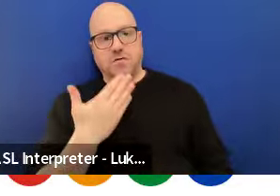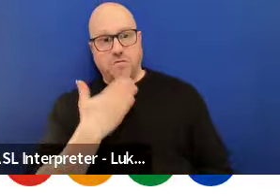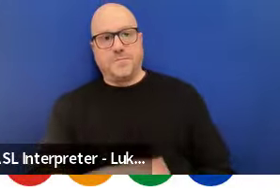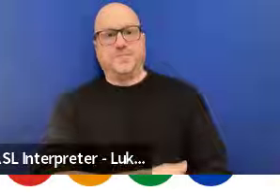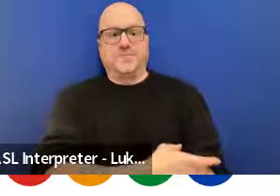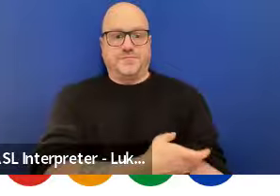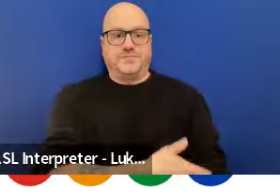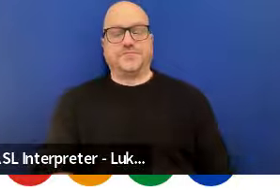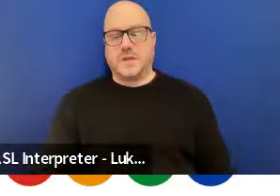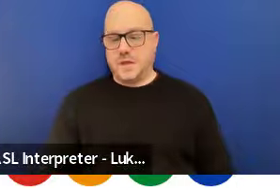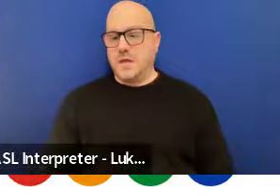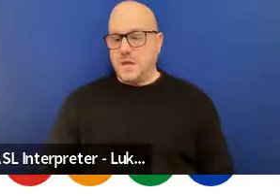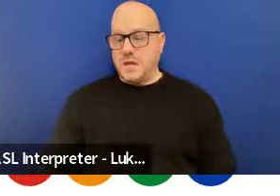SCHOOL DIPLOMA. THIS IS IMPORTANT.